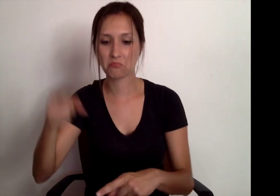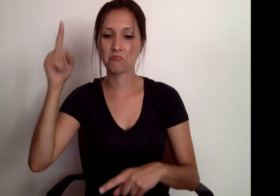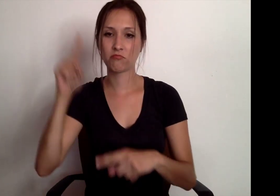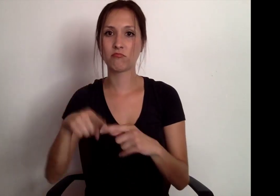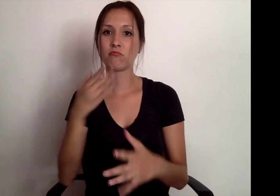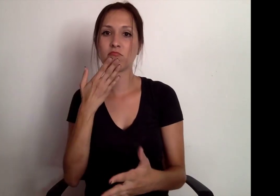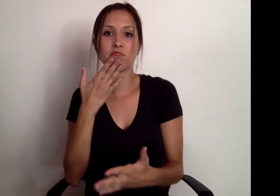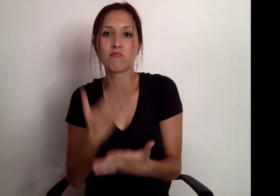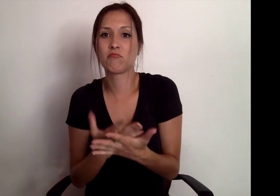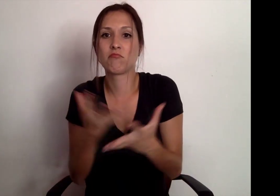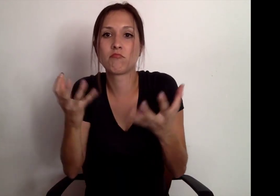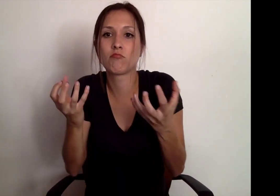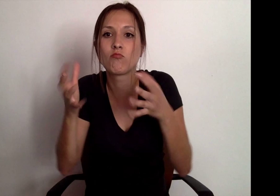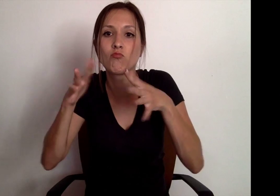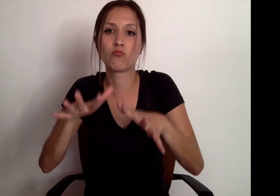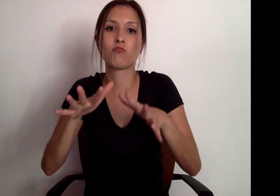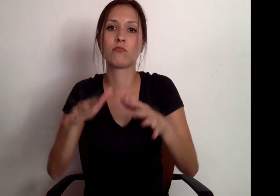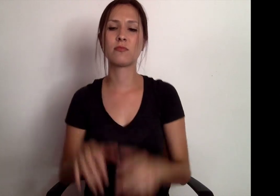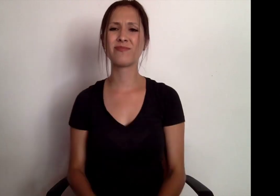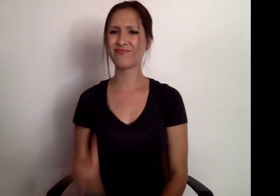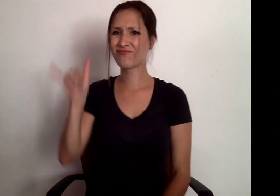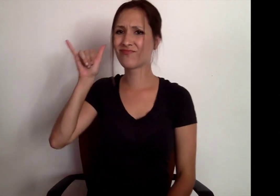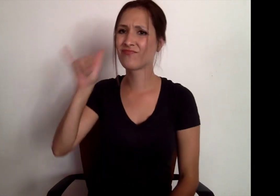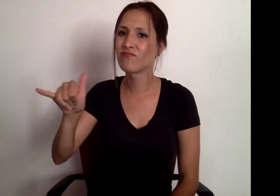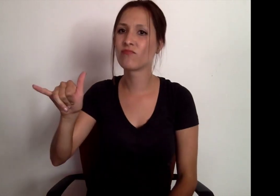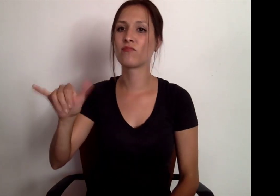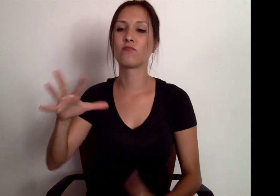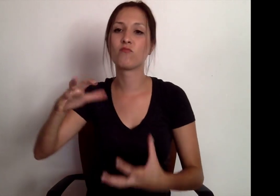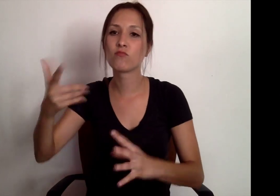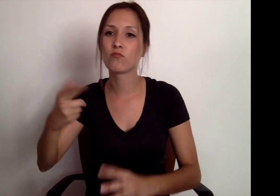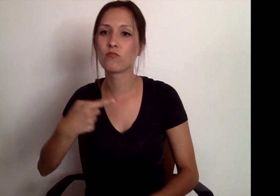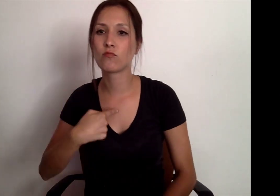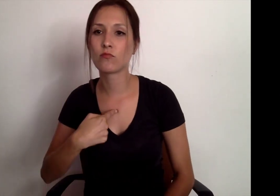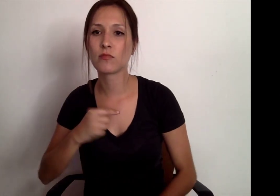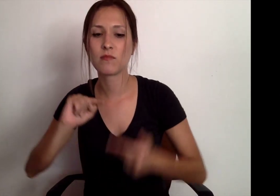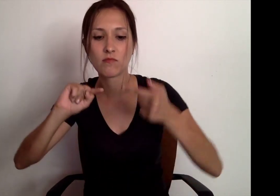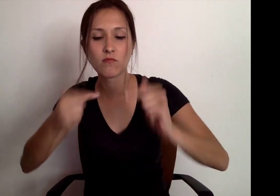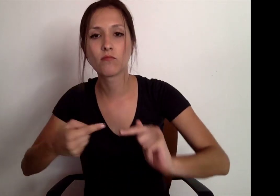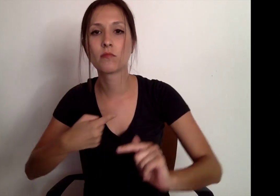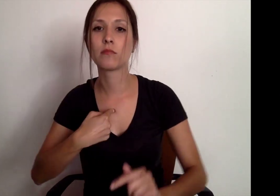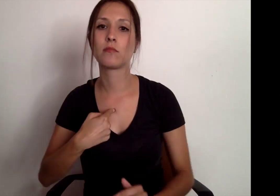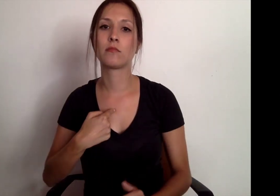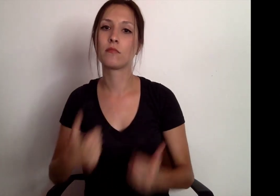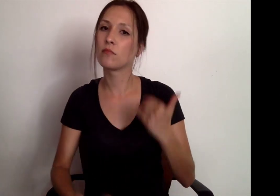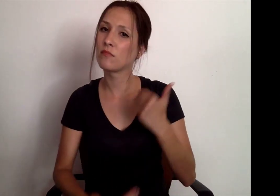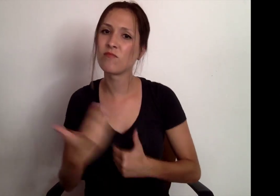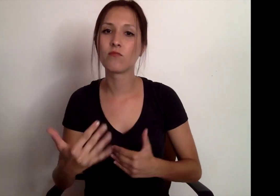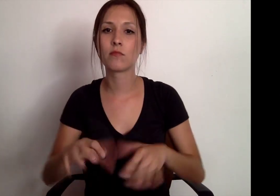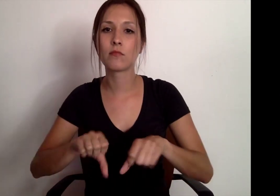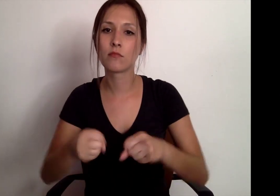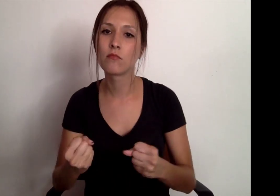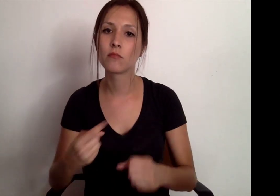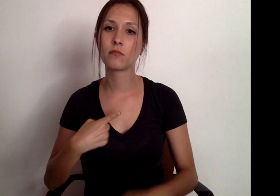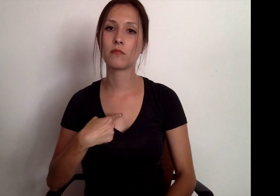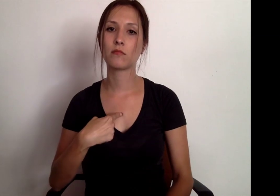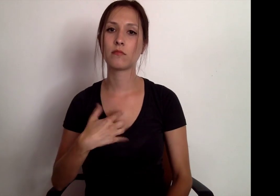I technically could not prove it was unwanted. And that distorted me, damaged me, almost broke me.